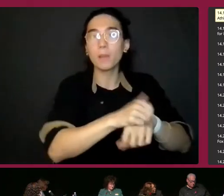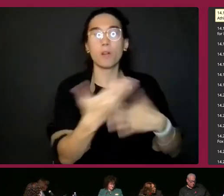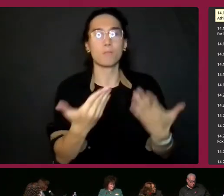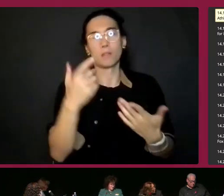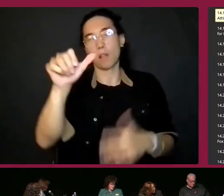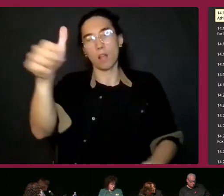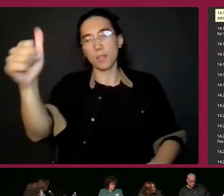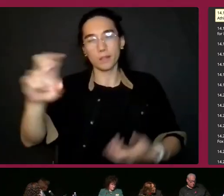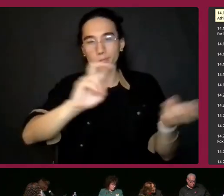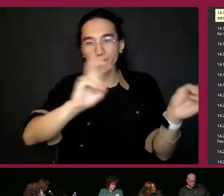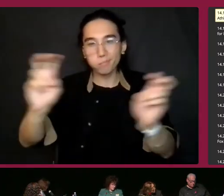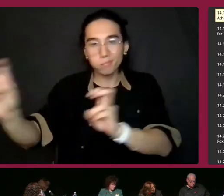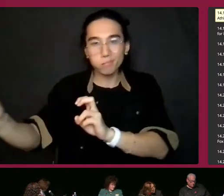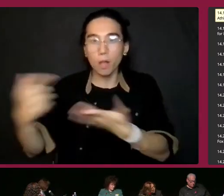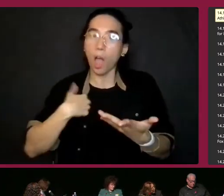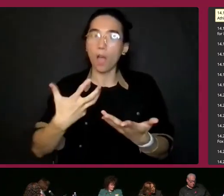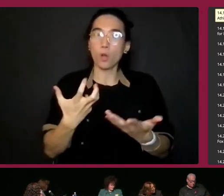So I want us to be considerate of that.